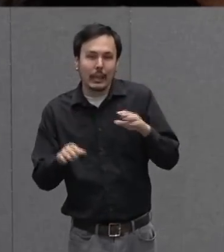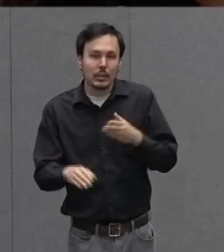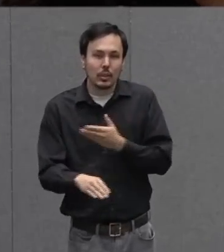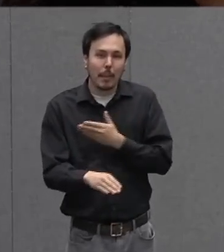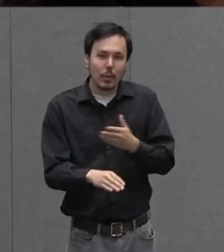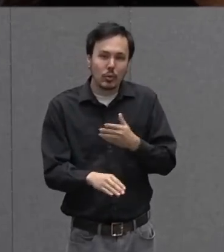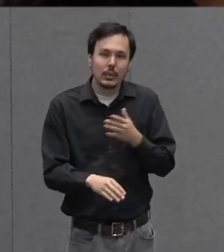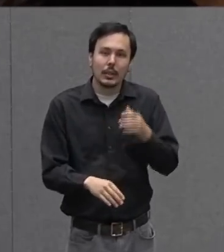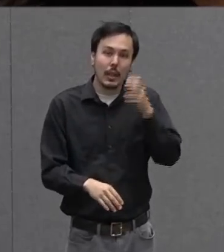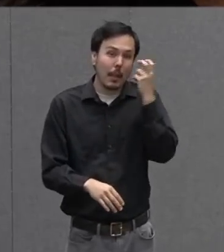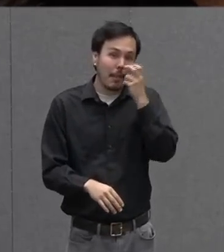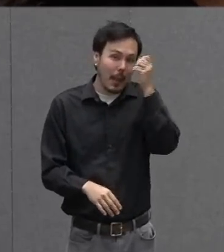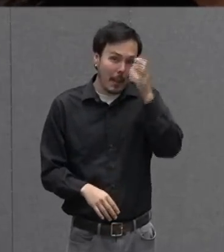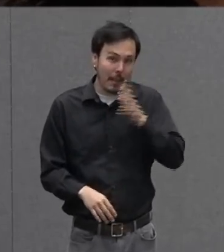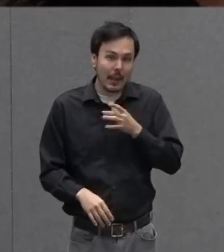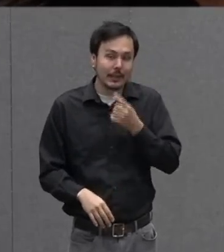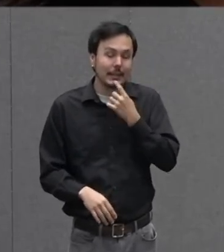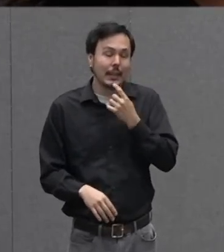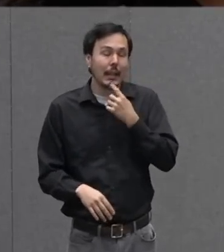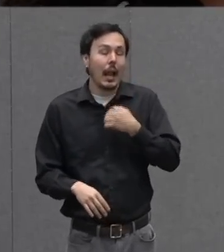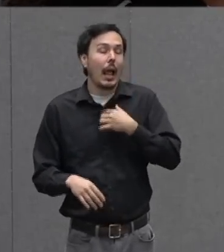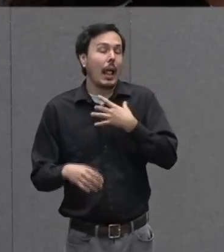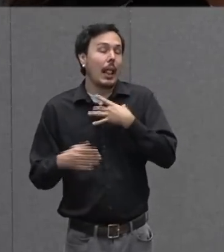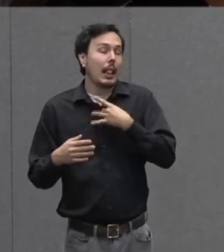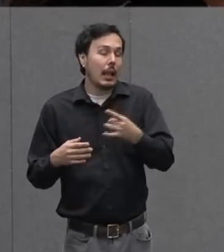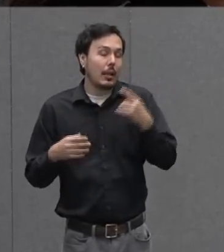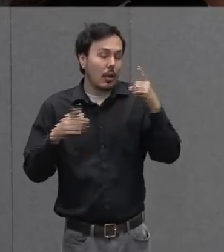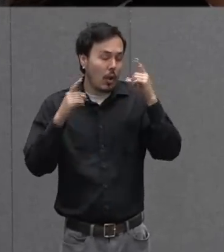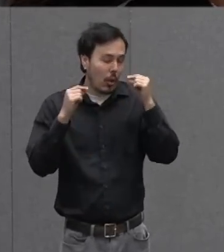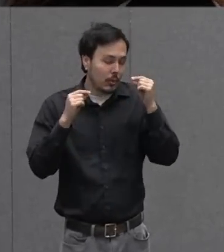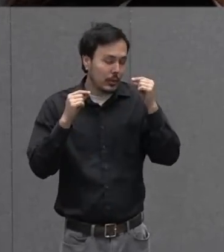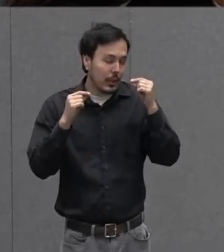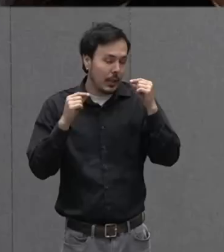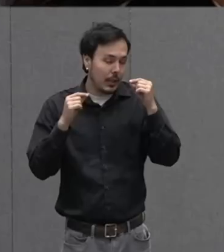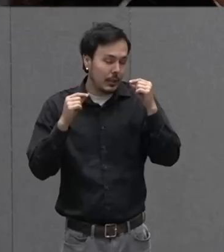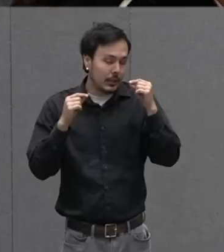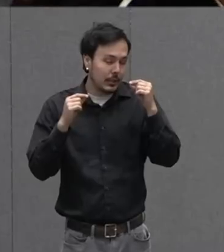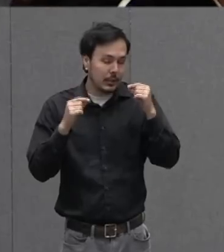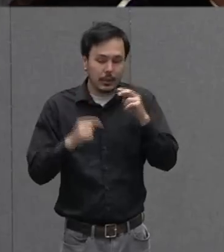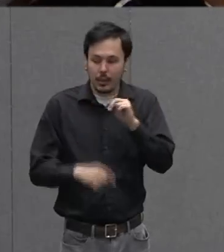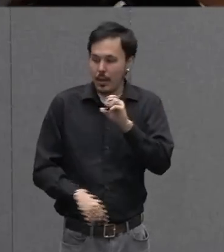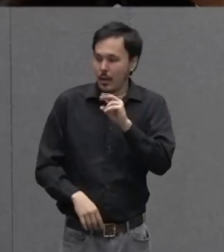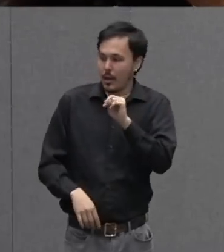"I'd like to close my eyes." "I like to close my eyes." Nana closed hers too.